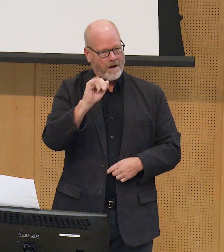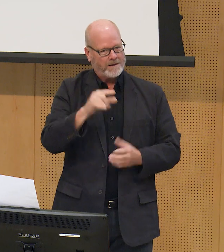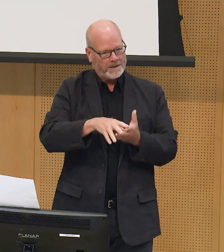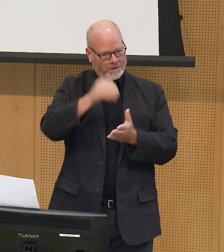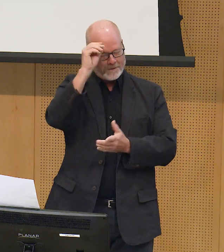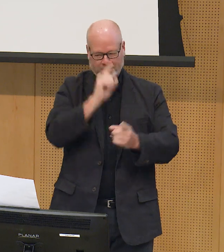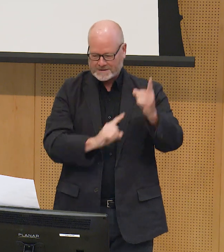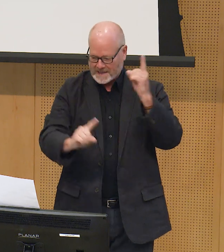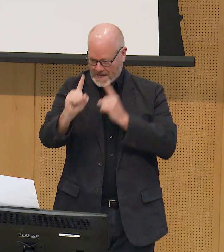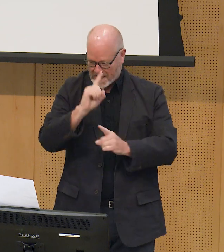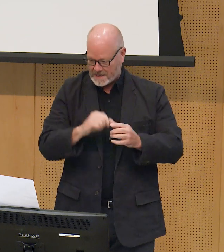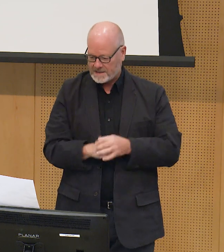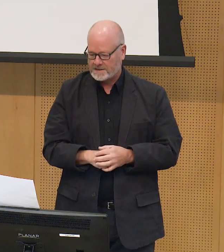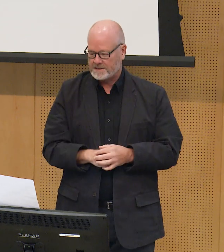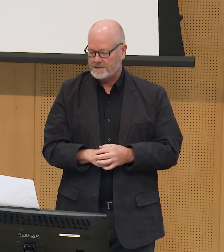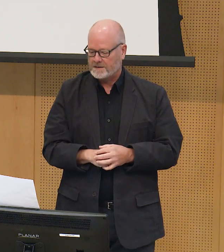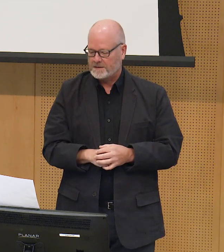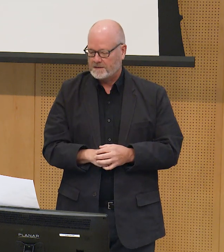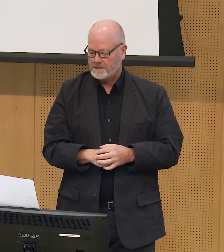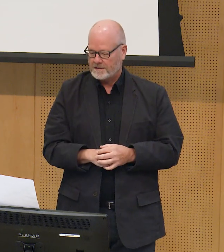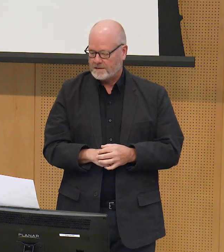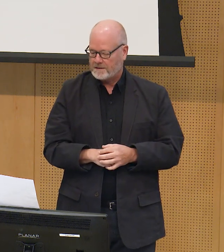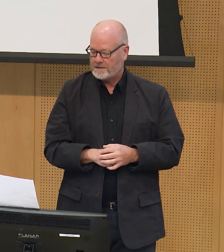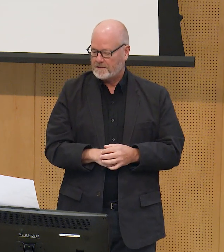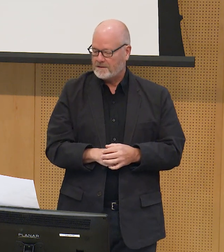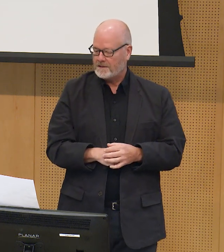We both came to RIT to learn sign language.